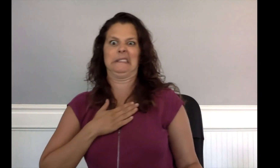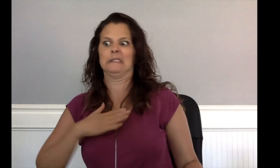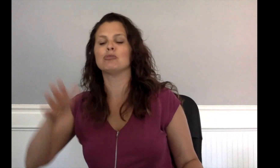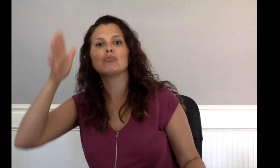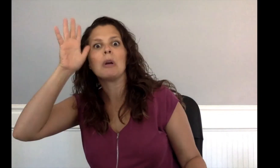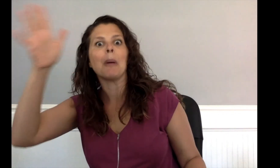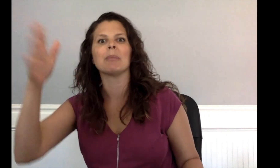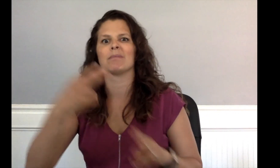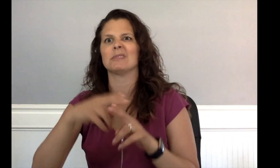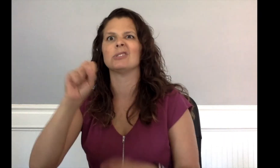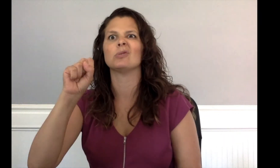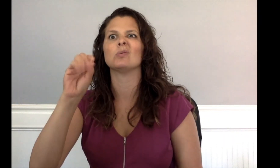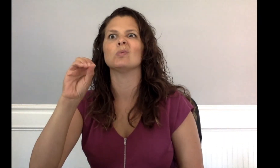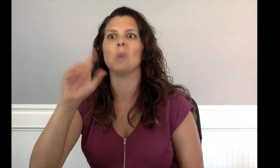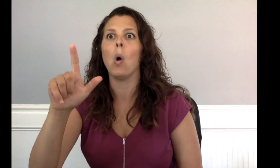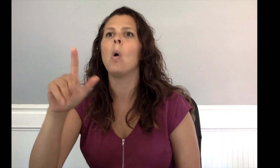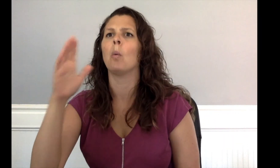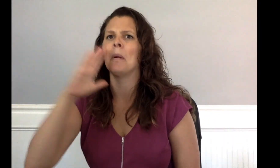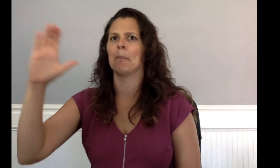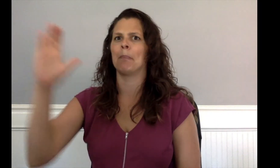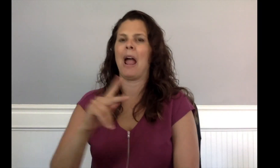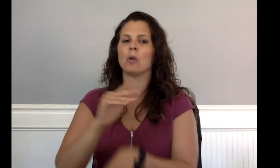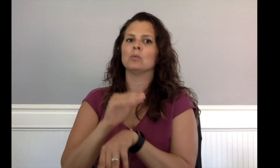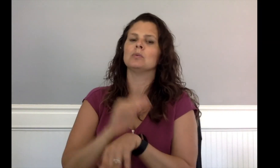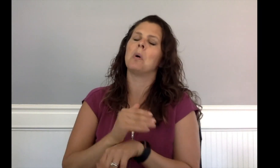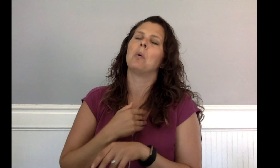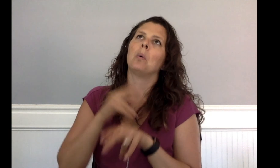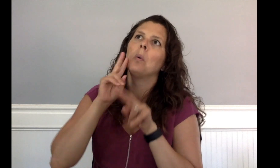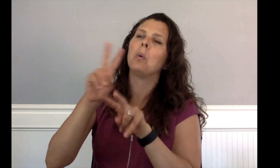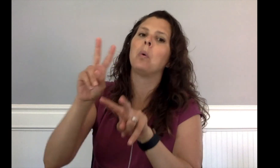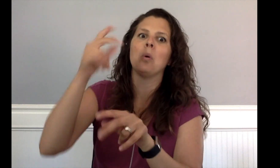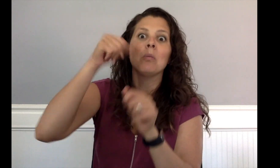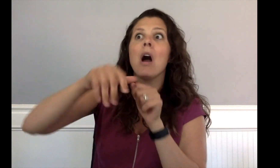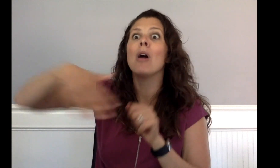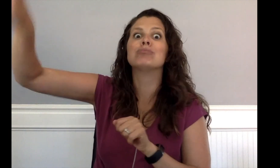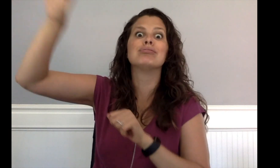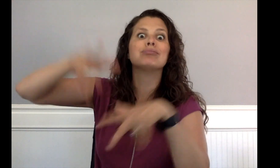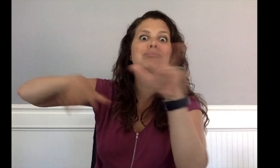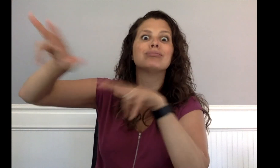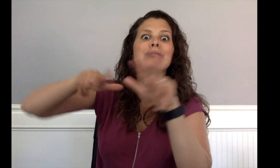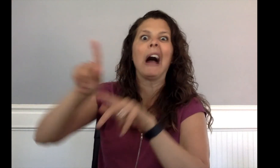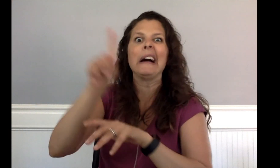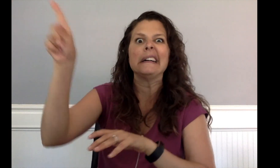“Our own grandpa Sol will be back tonight. I’ll be relieved